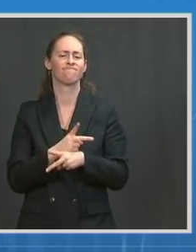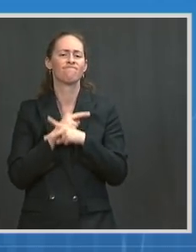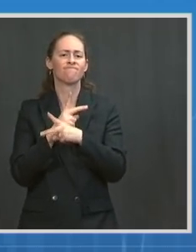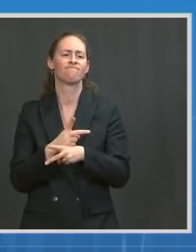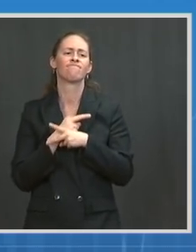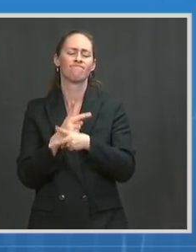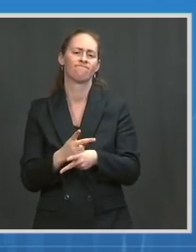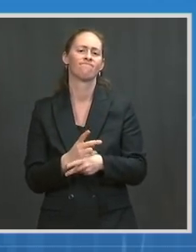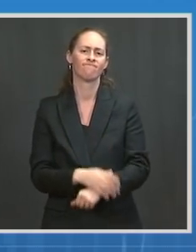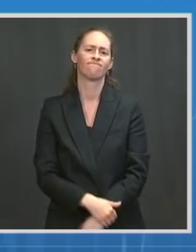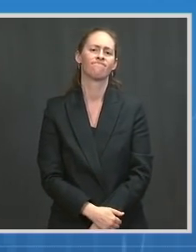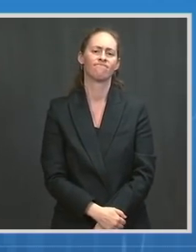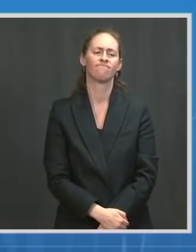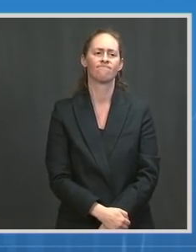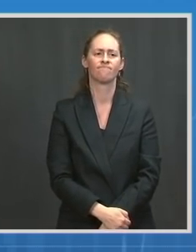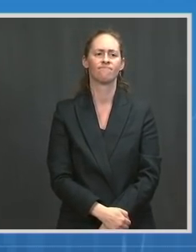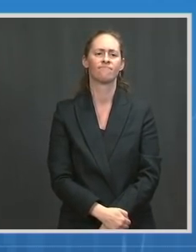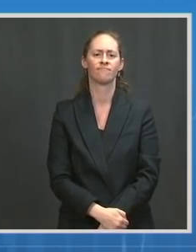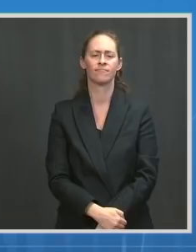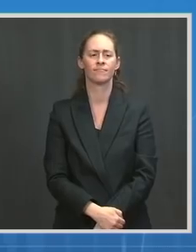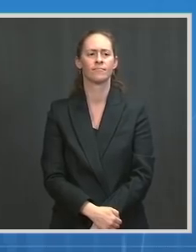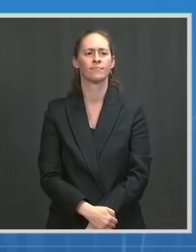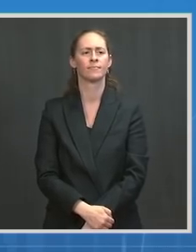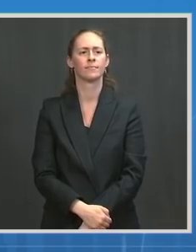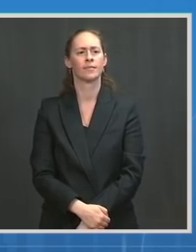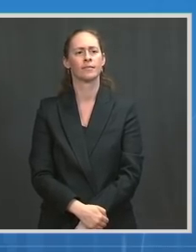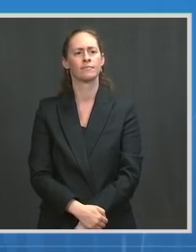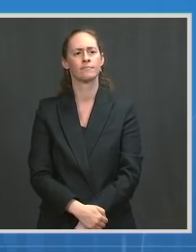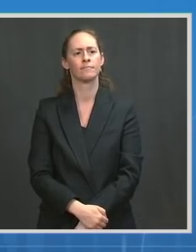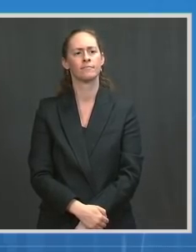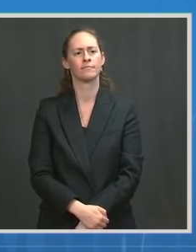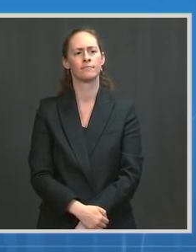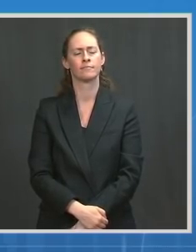And, and then, of course, importantly, get fully vaccinated.